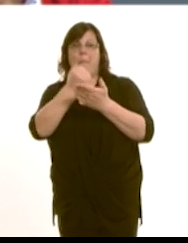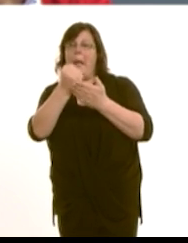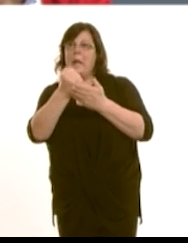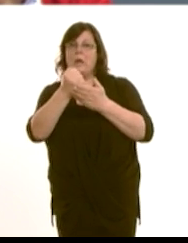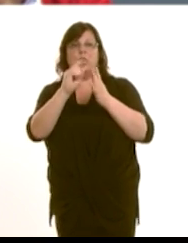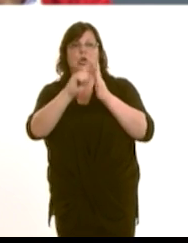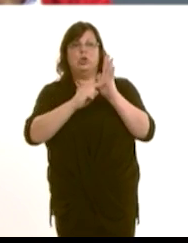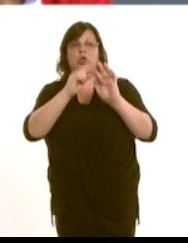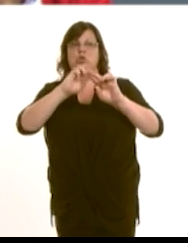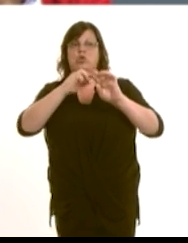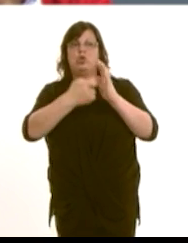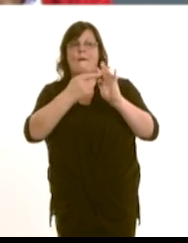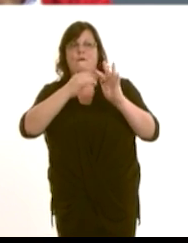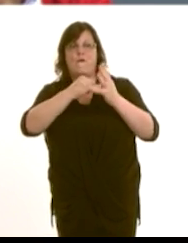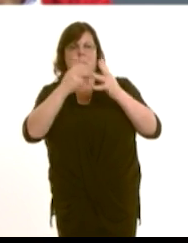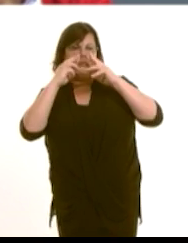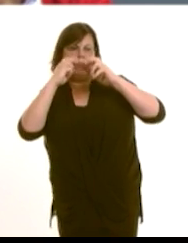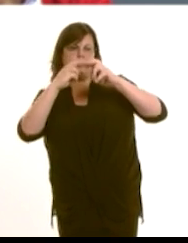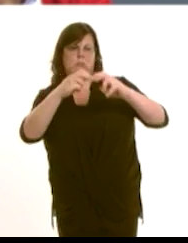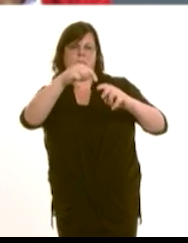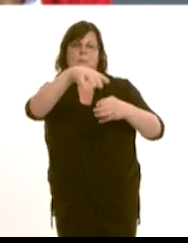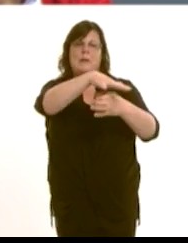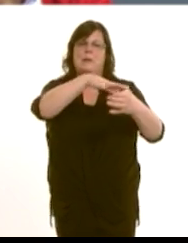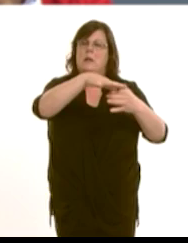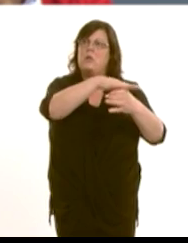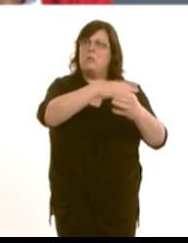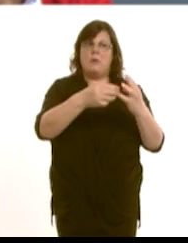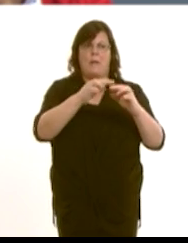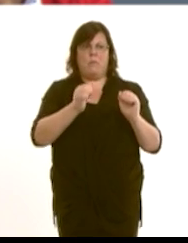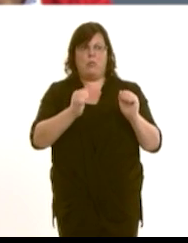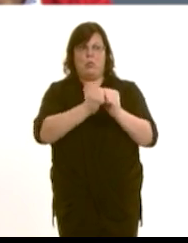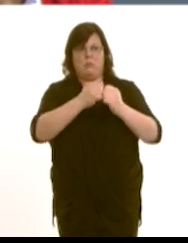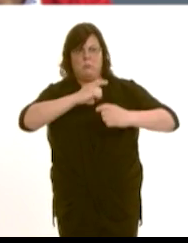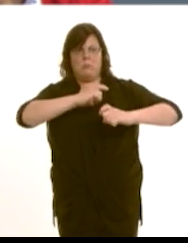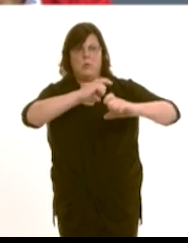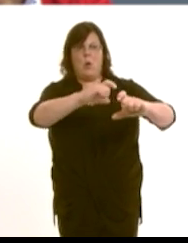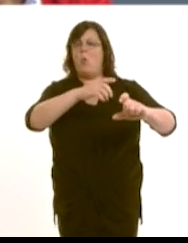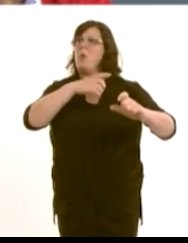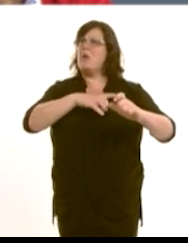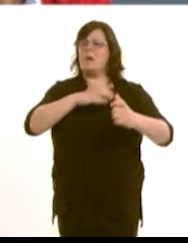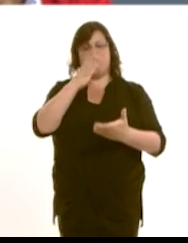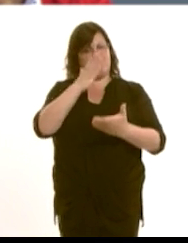If that merger proceeds we need a cast-iron guarantee that there is a future for steel